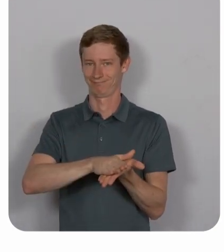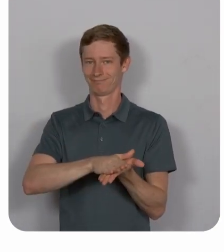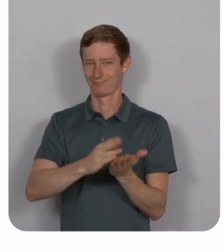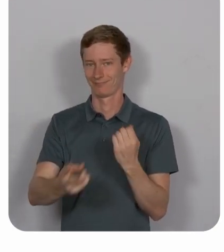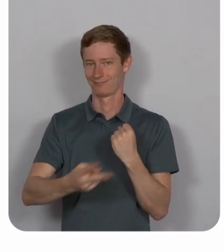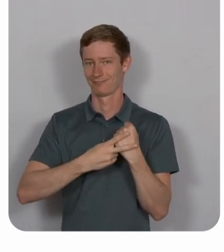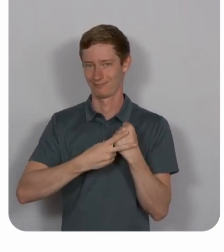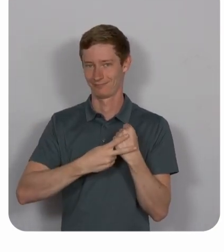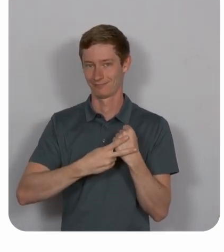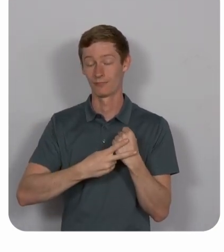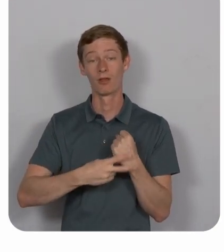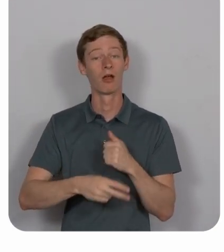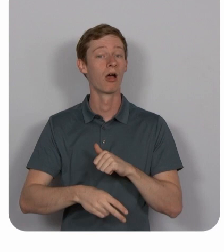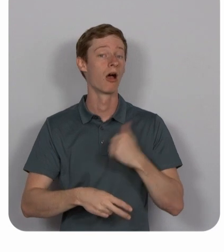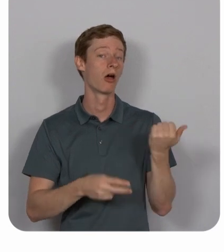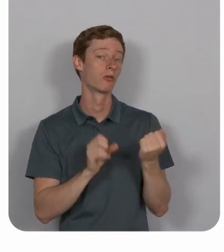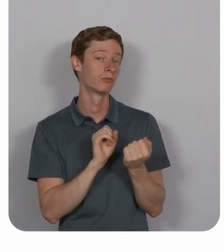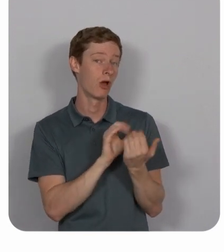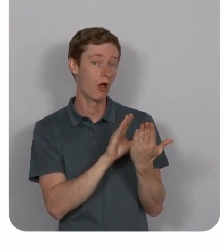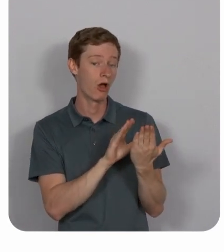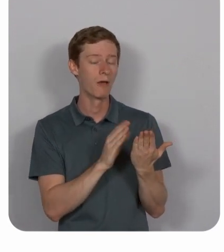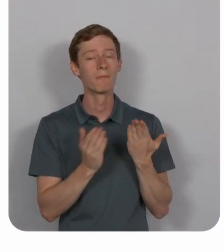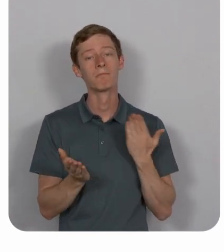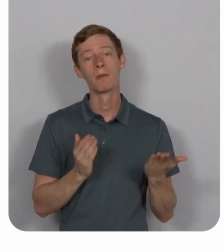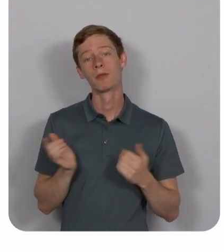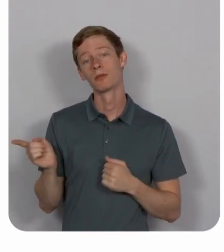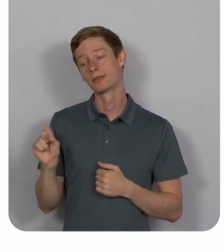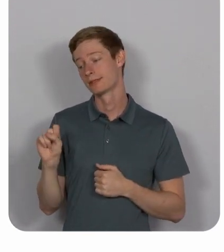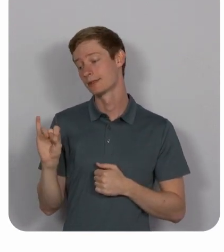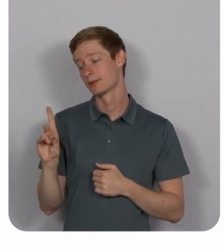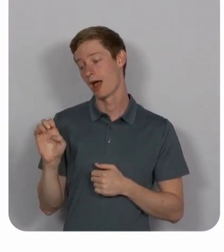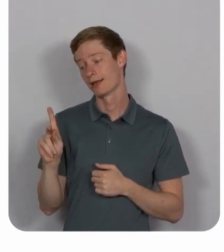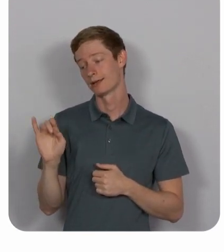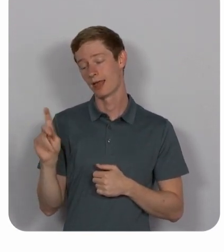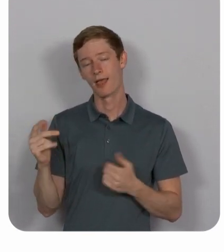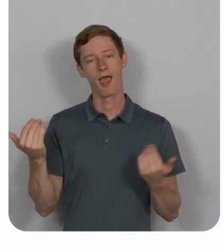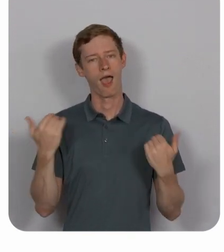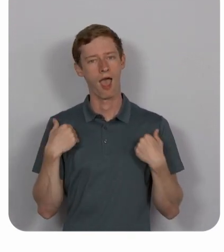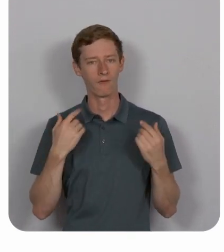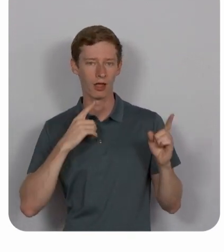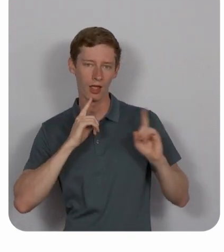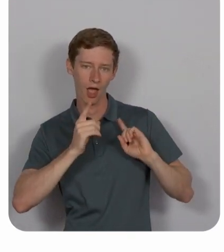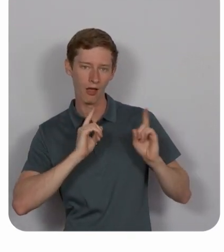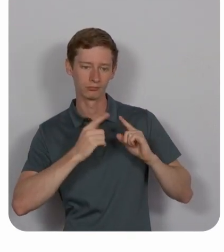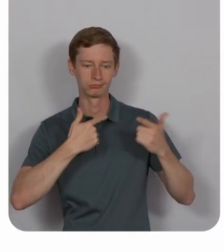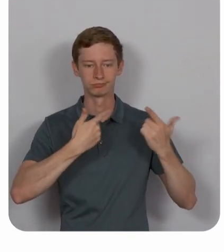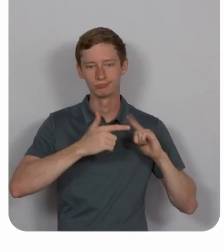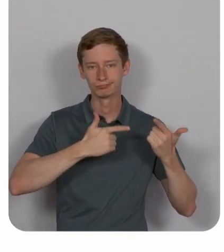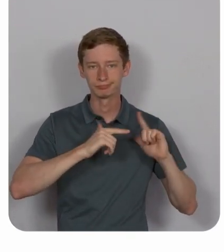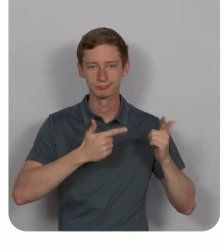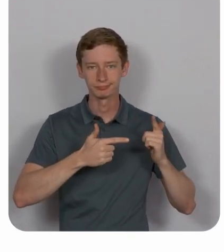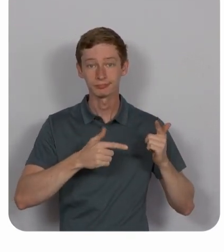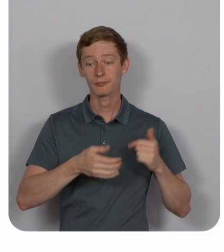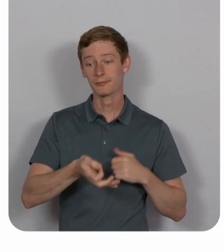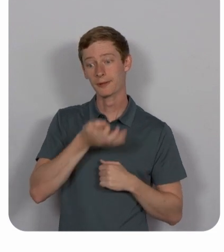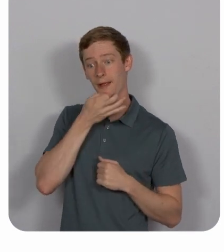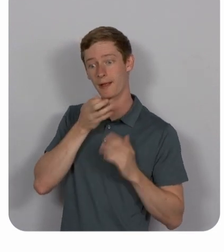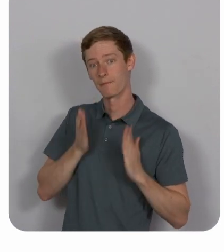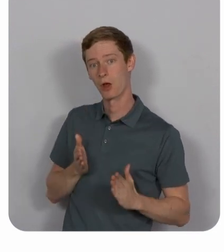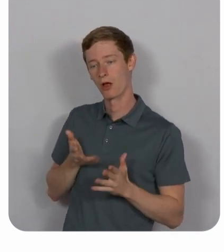Then, alternatively, we have situations where Sidekick is having a conversation and SMEs can go in there and edit the Sidekick commands.